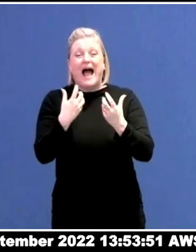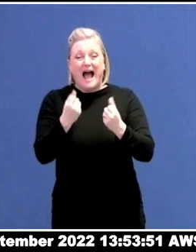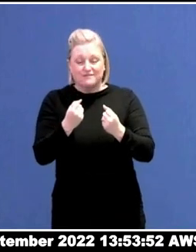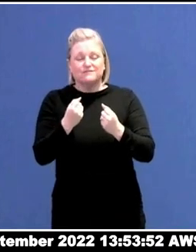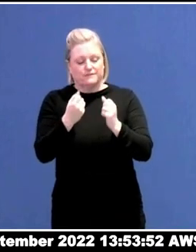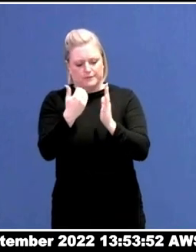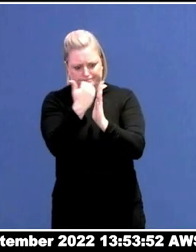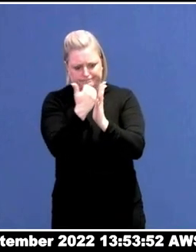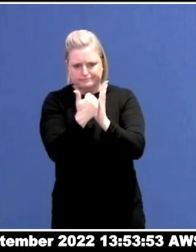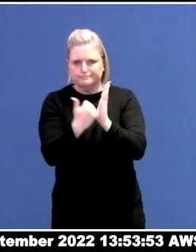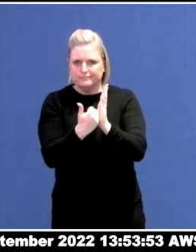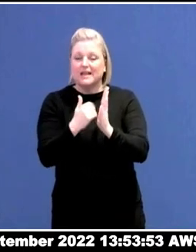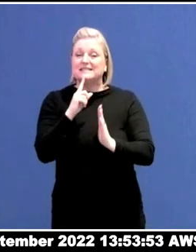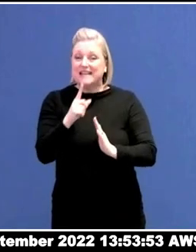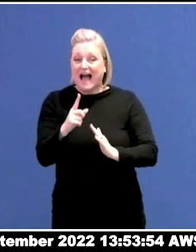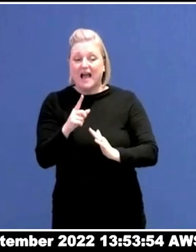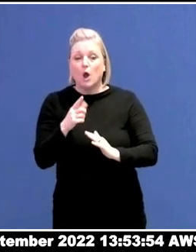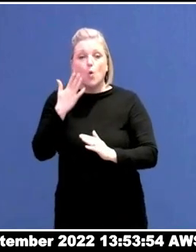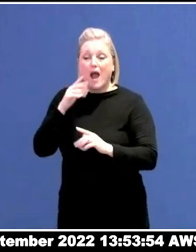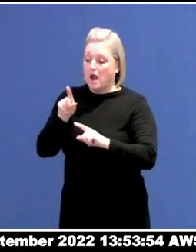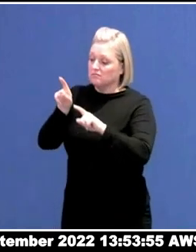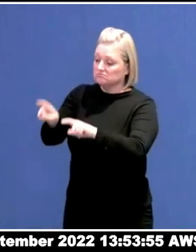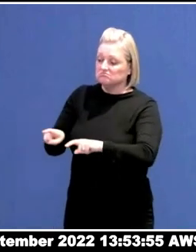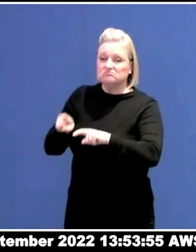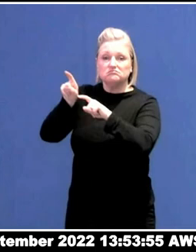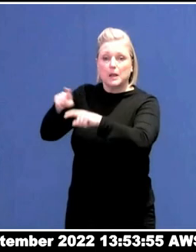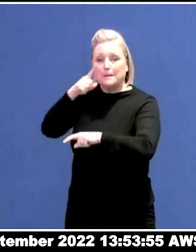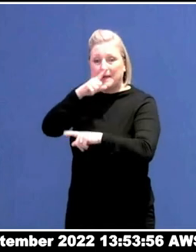in solitary confinement amounts to torture. It is something that should not be taking place.